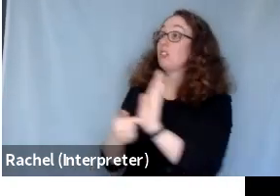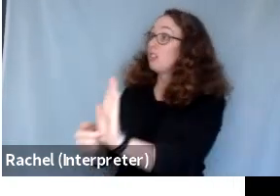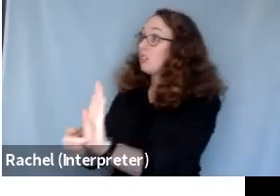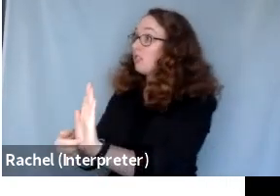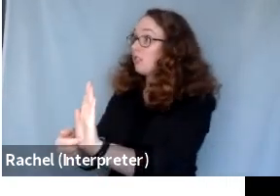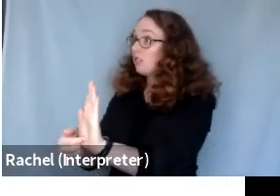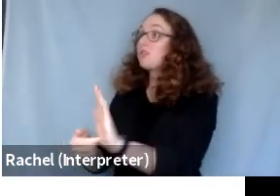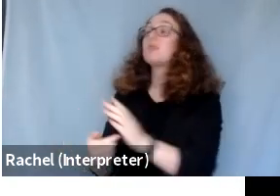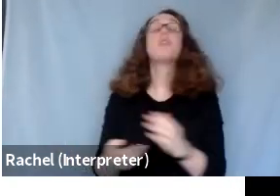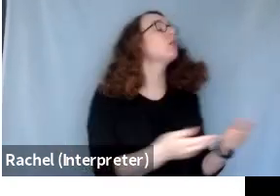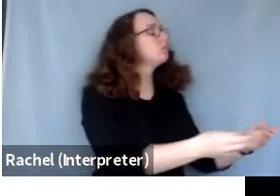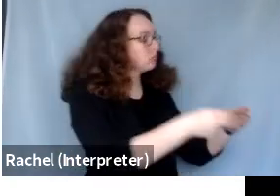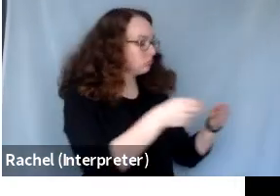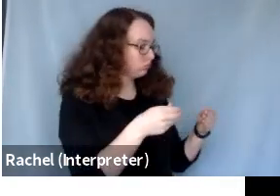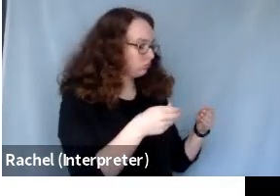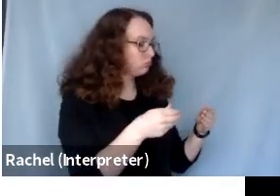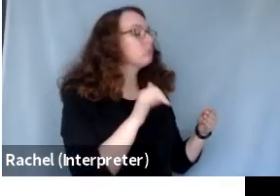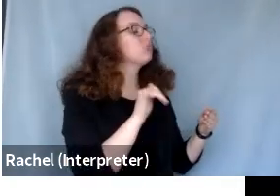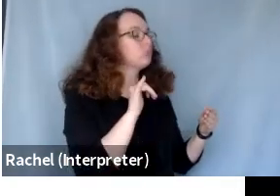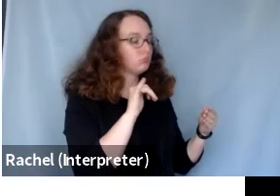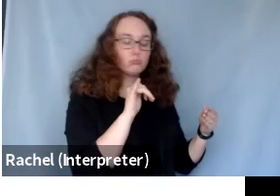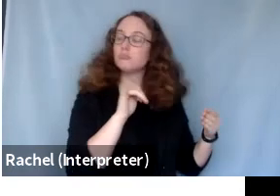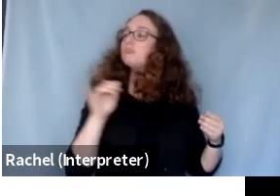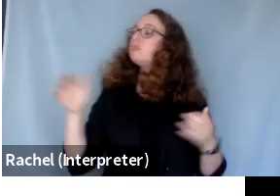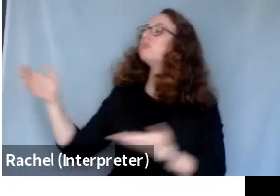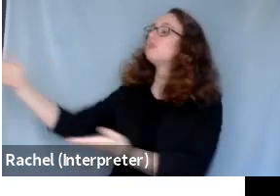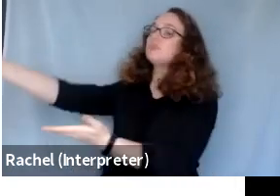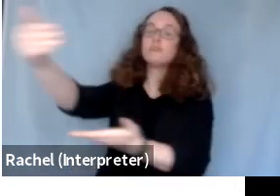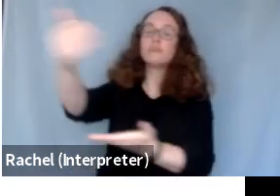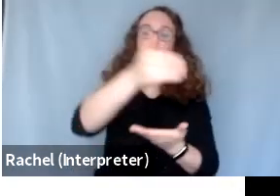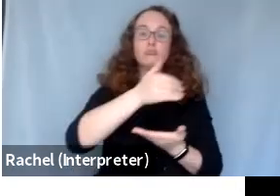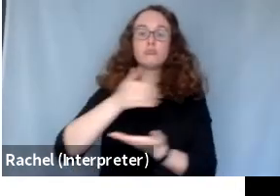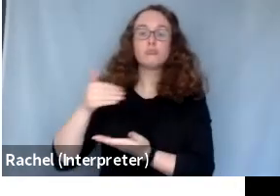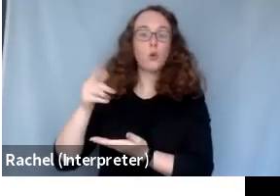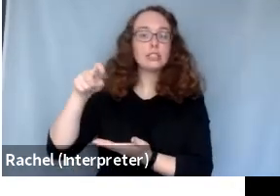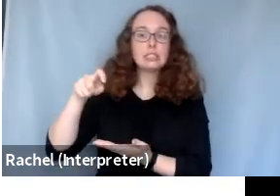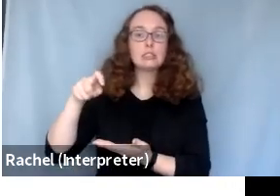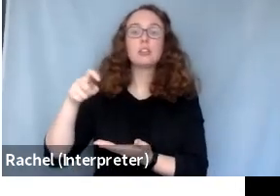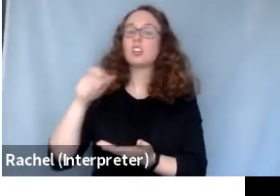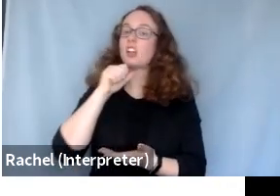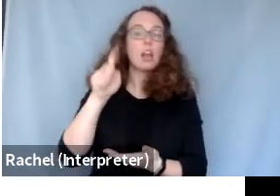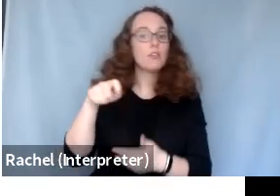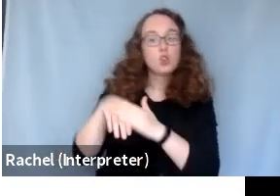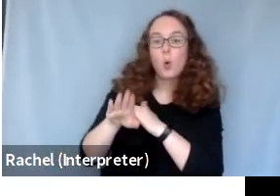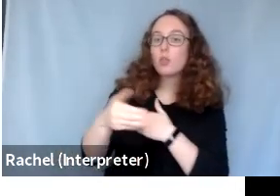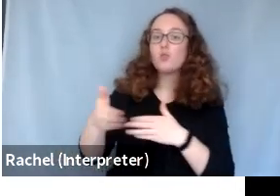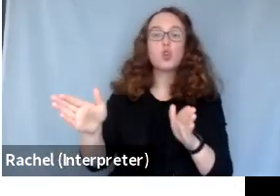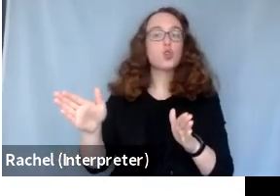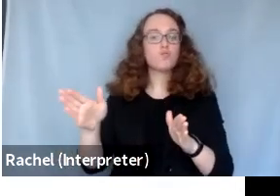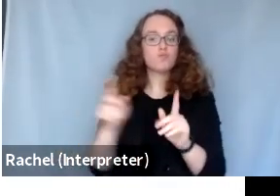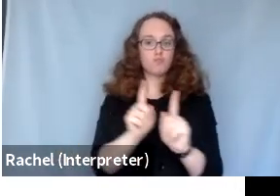your shopping list, if you will, and they will grab all your stuff for you so you don't have to come into the room and we can keep the social distancing.